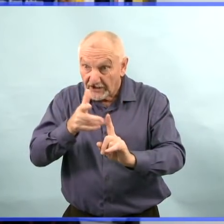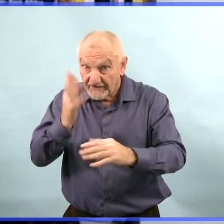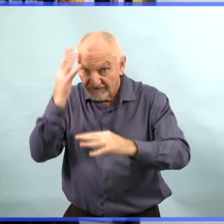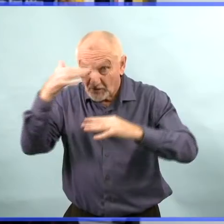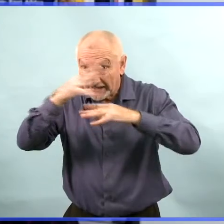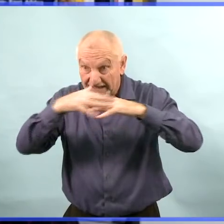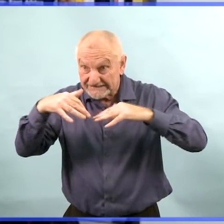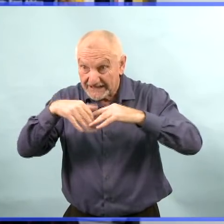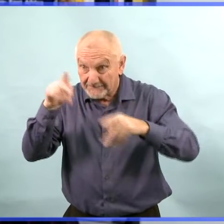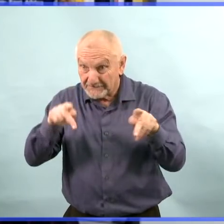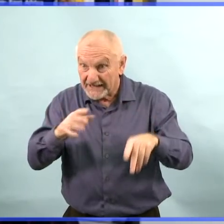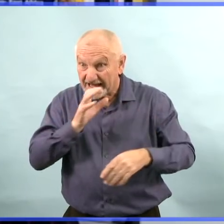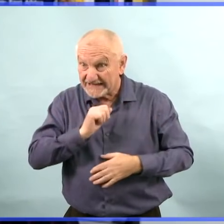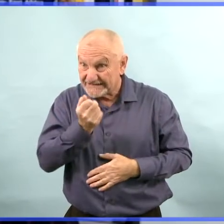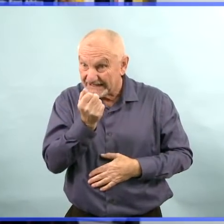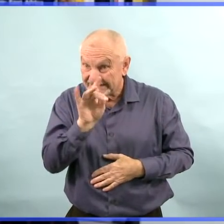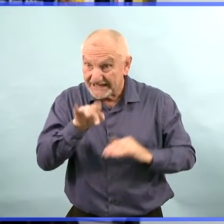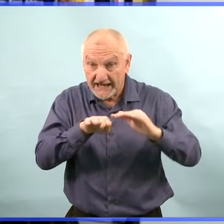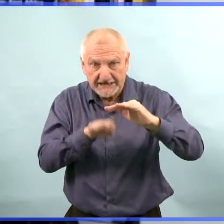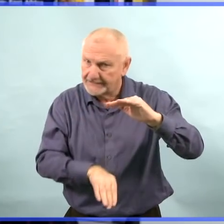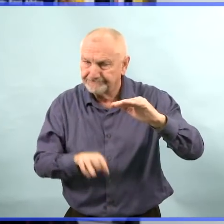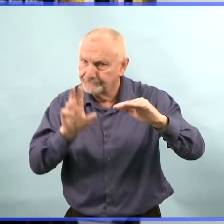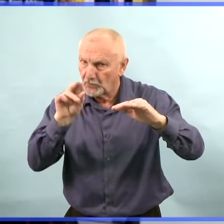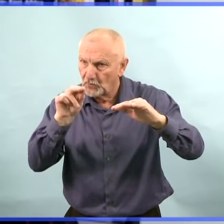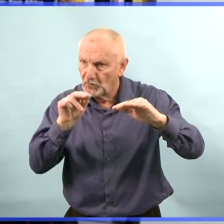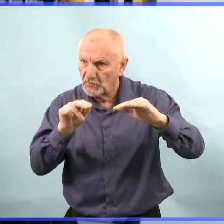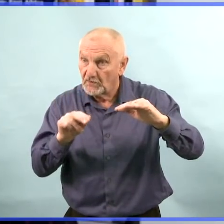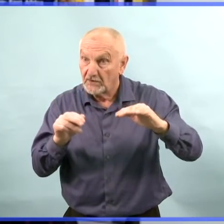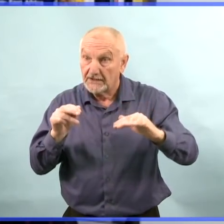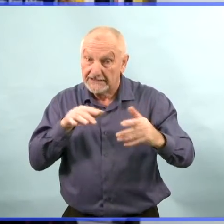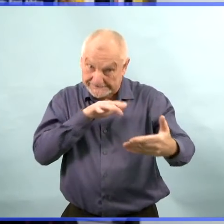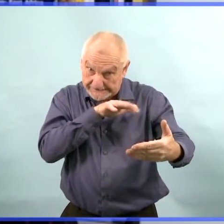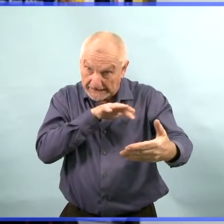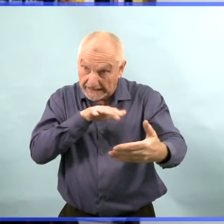however we know that information is coming and changing regularly